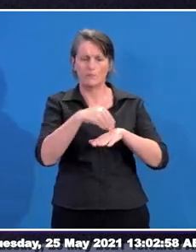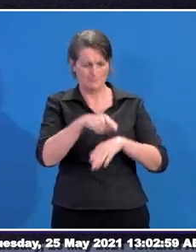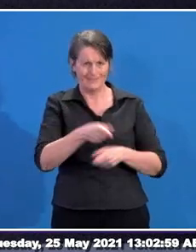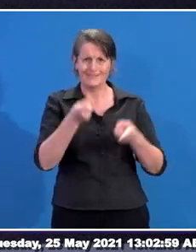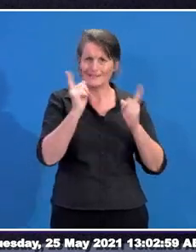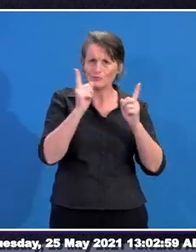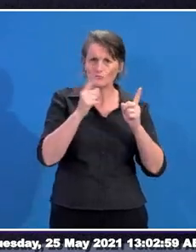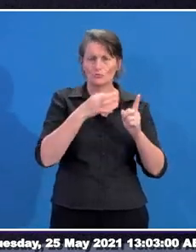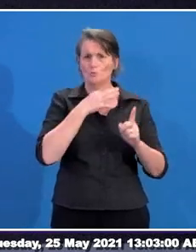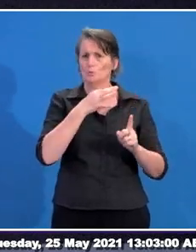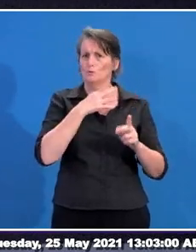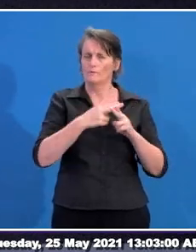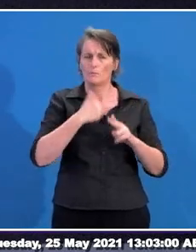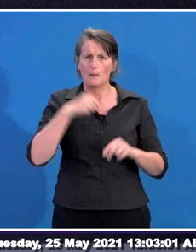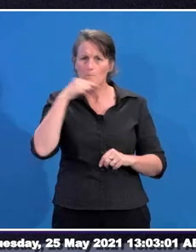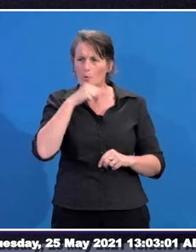risk here, let's do something about it."